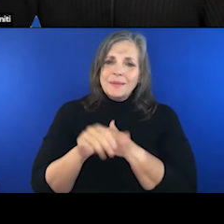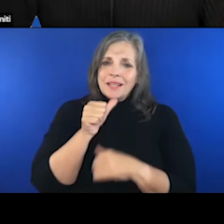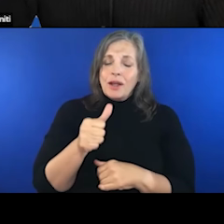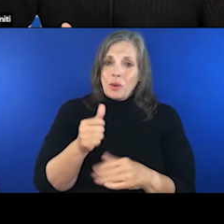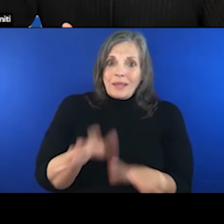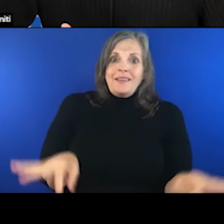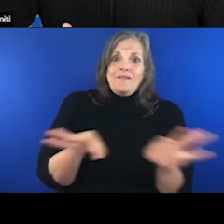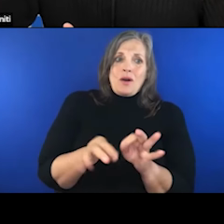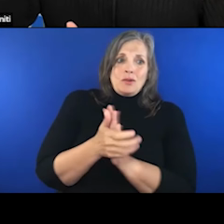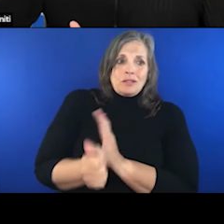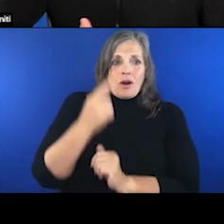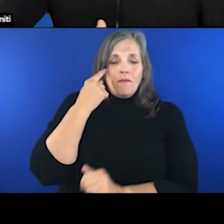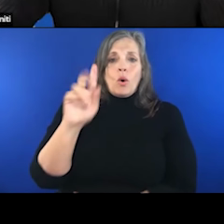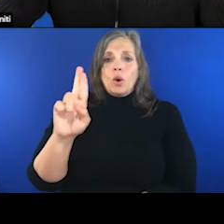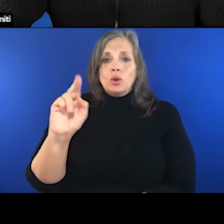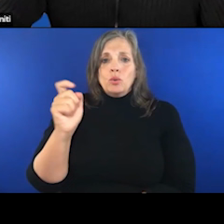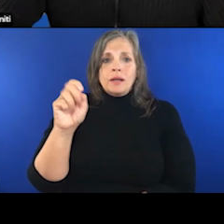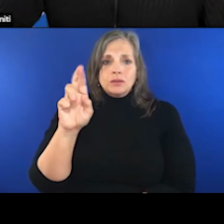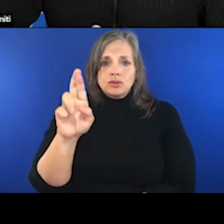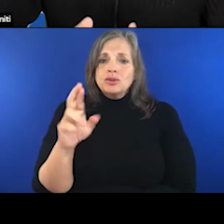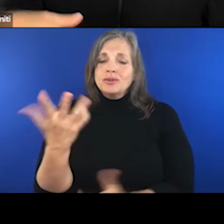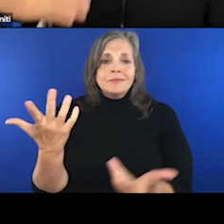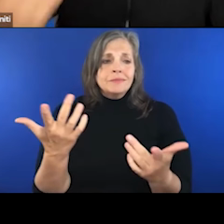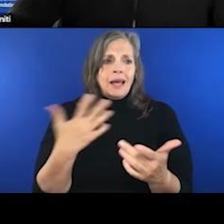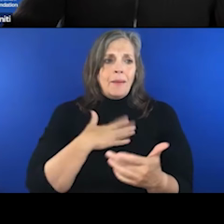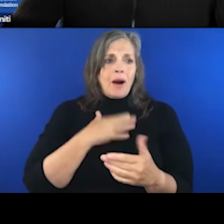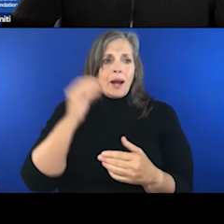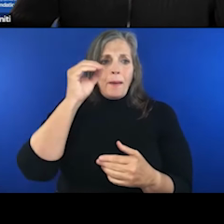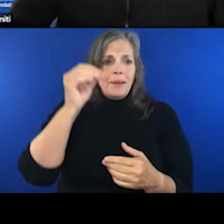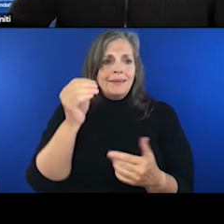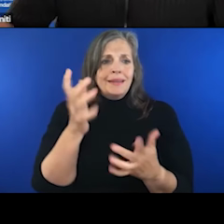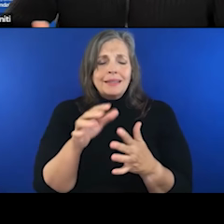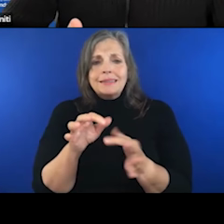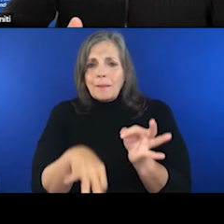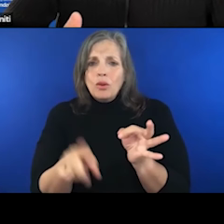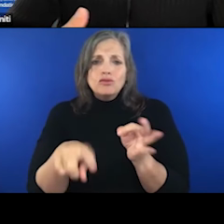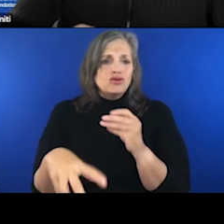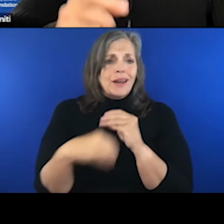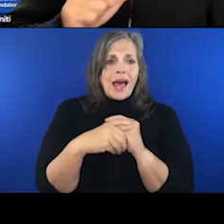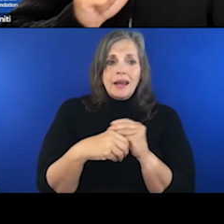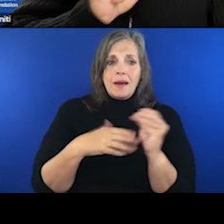I in my opinion you should just add it it's simple and in my job descriptions um I just say are you